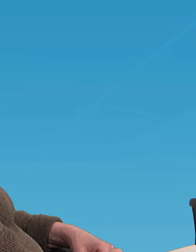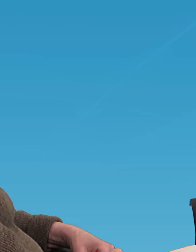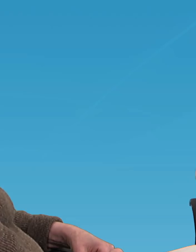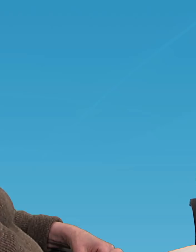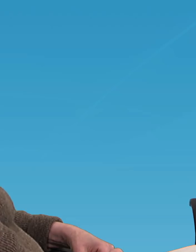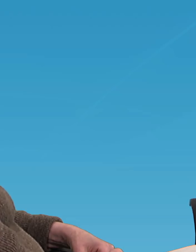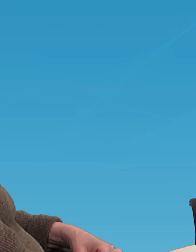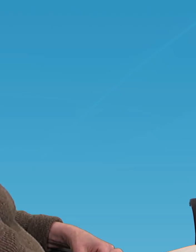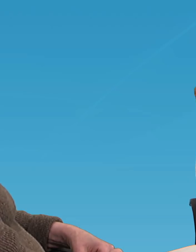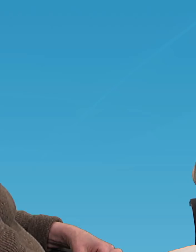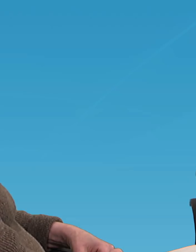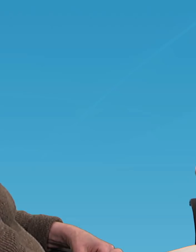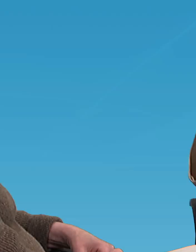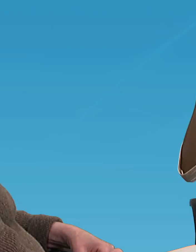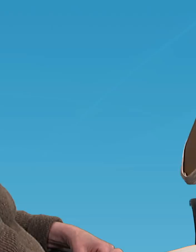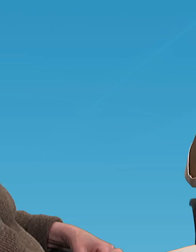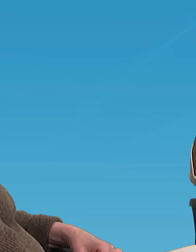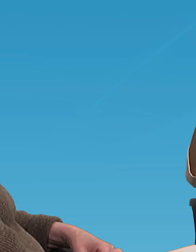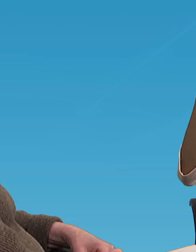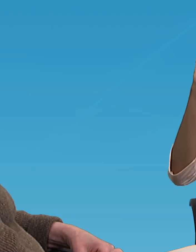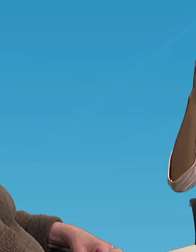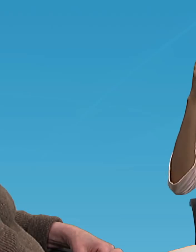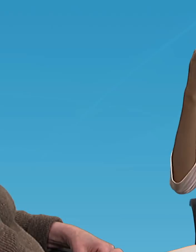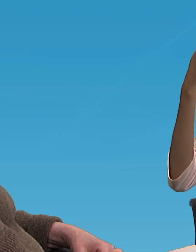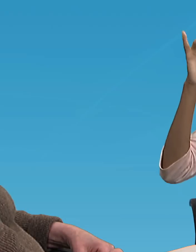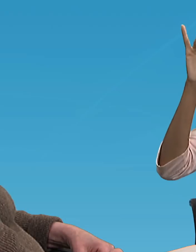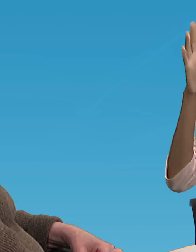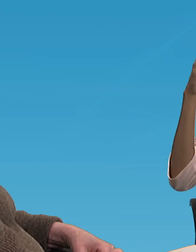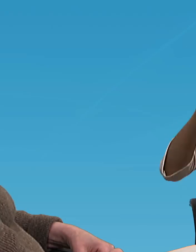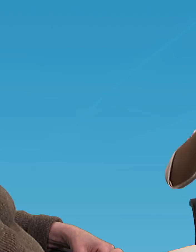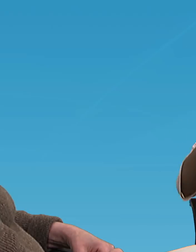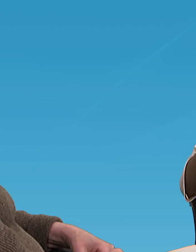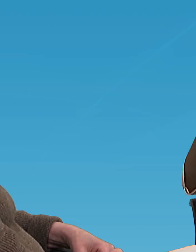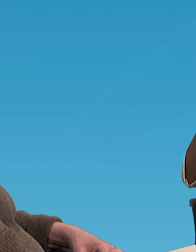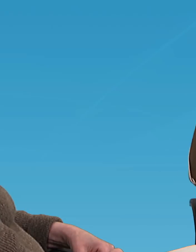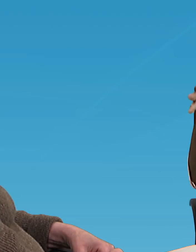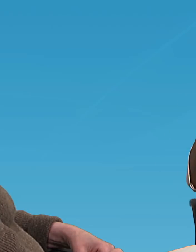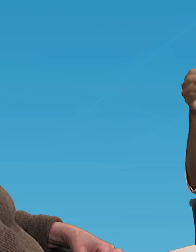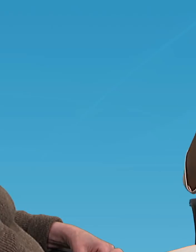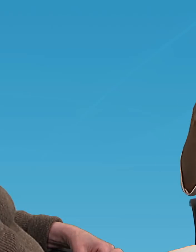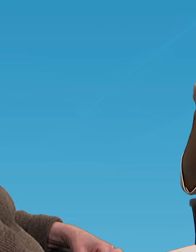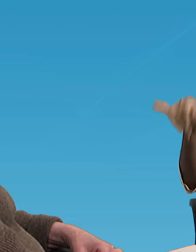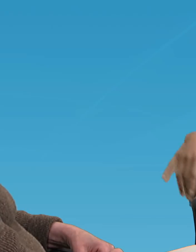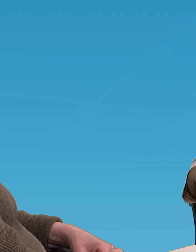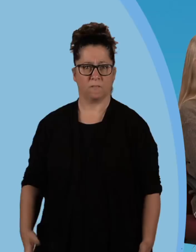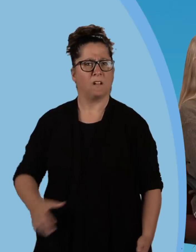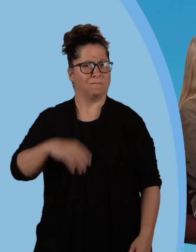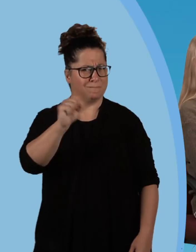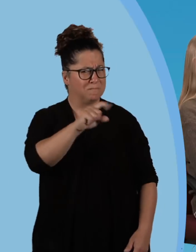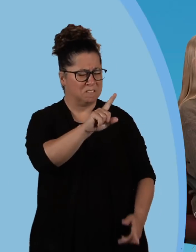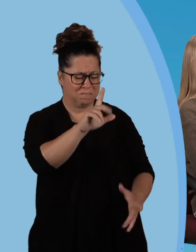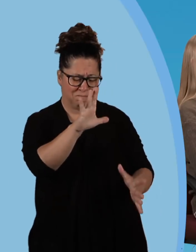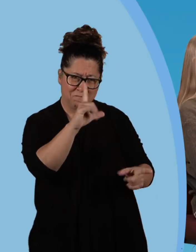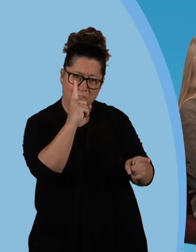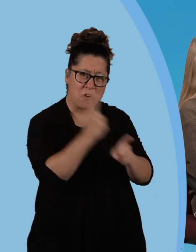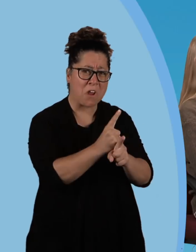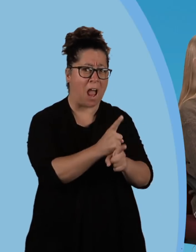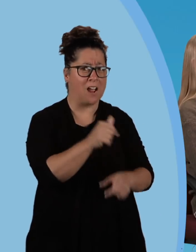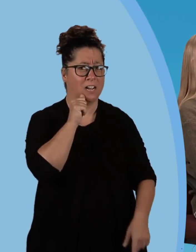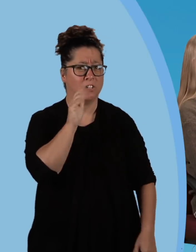only those two people. But there are other stakeholders involved. Can you explain more about that? Yeah, you're exactly right, Andrea.